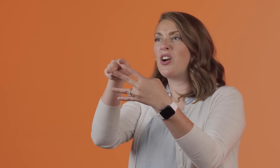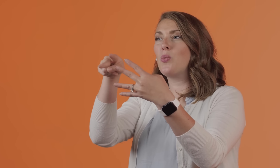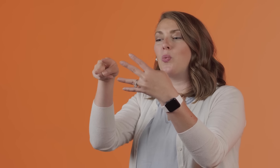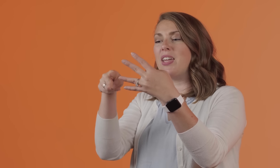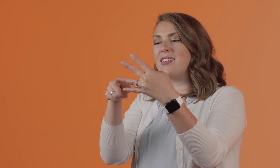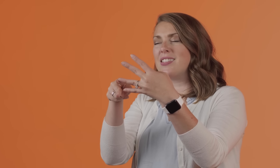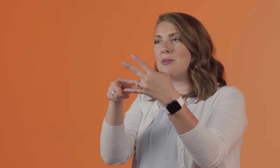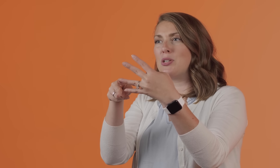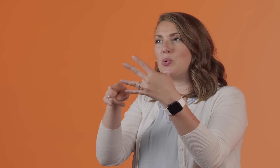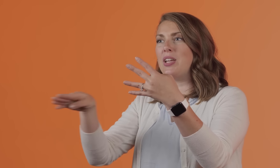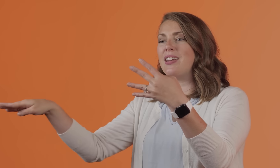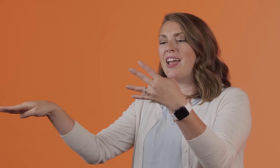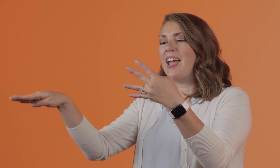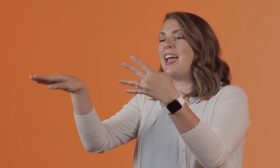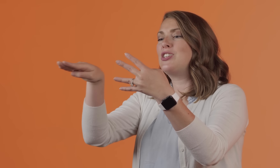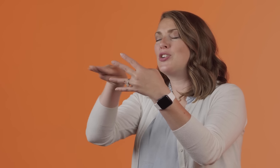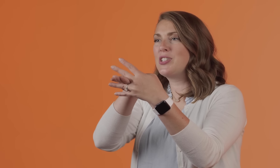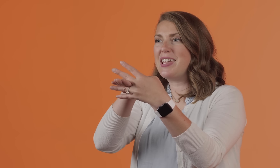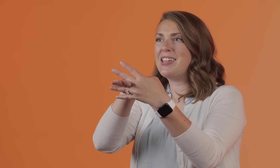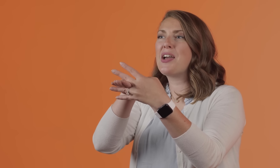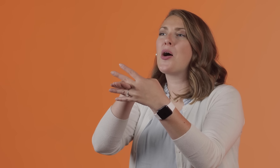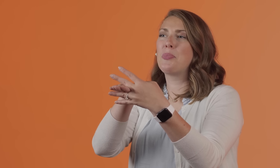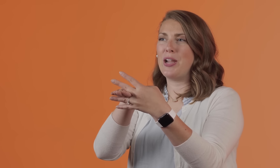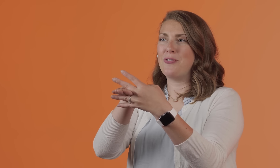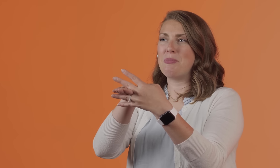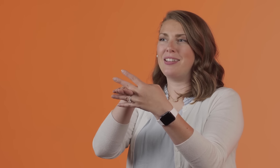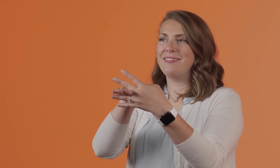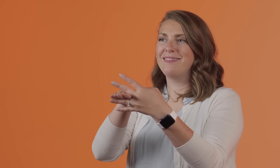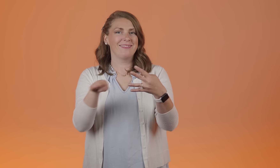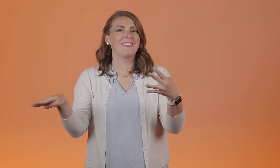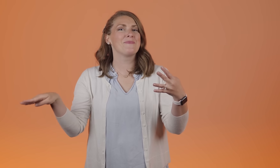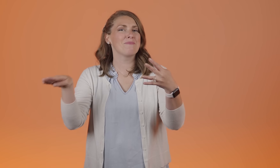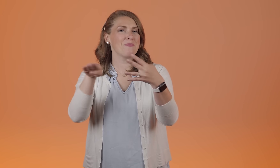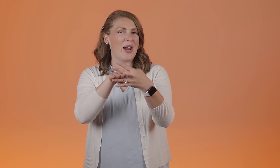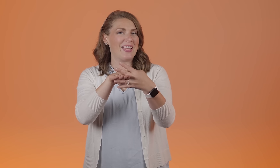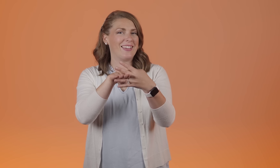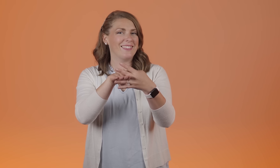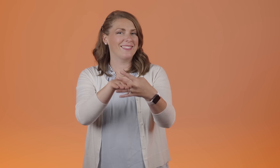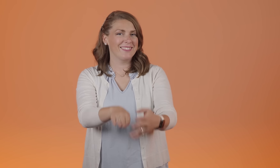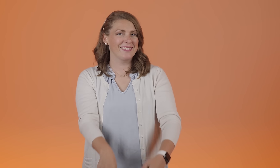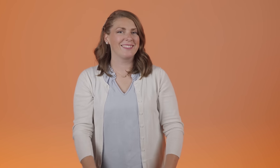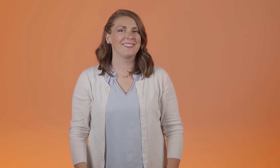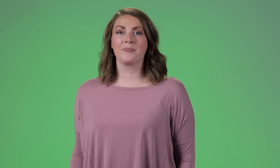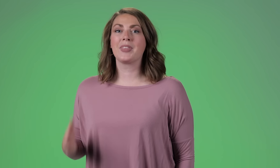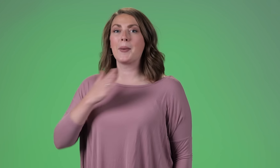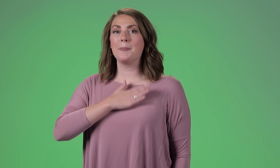There are weeks in between and you're taking a break from it. Break.